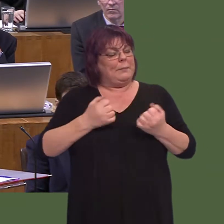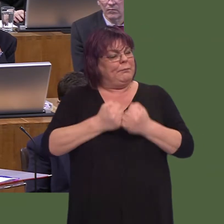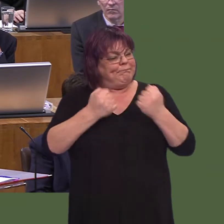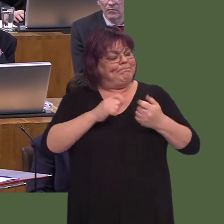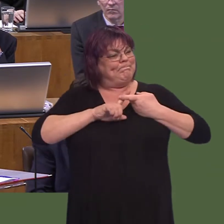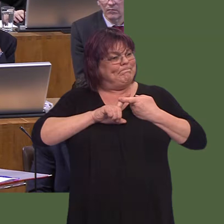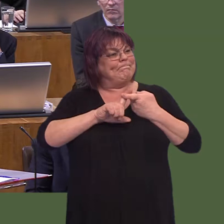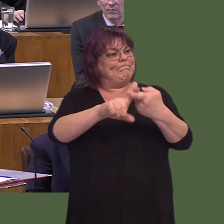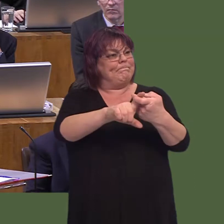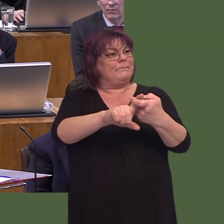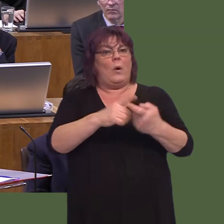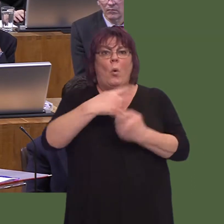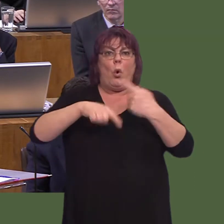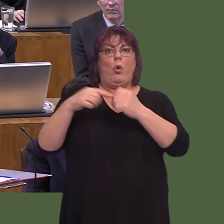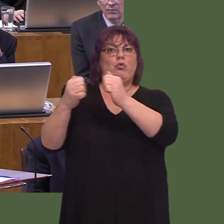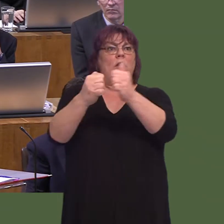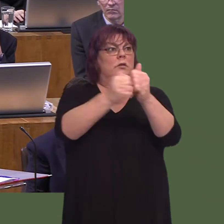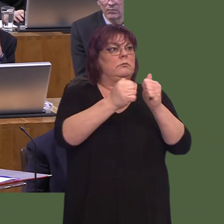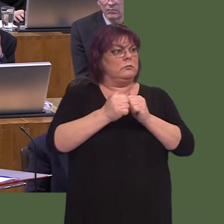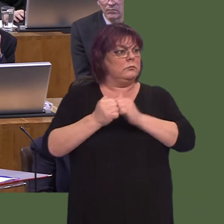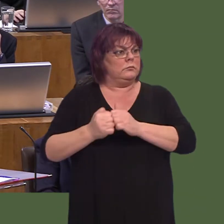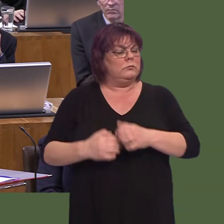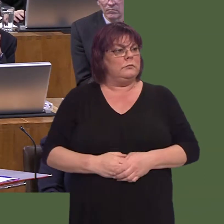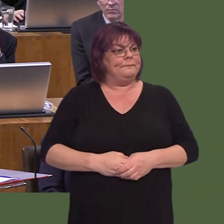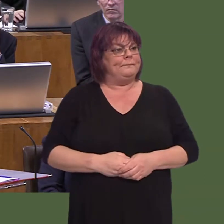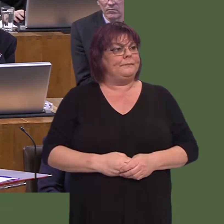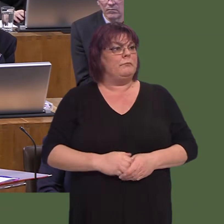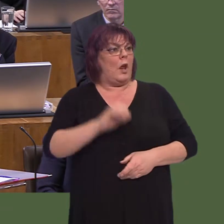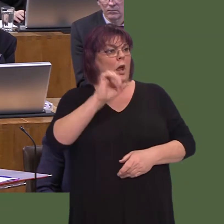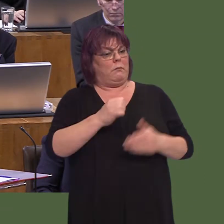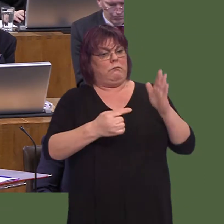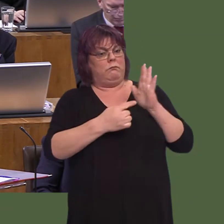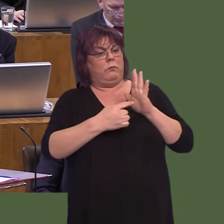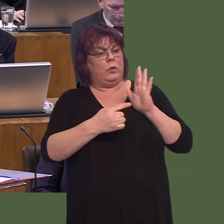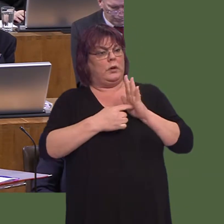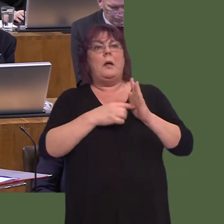All parties signed up to that as part of the parliamentary review. It's massively important that, yes, of course, we agree with the principle that people should